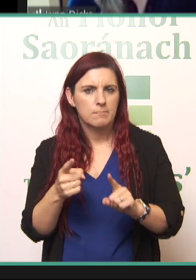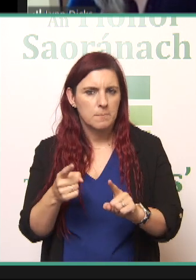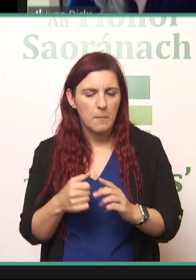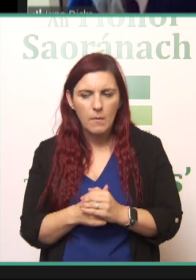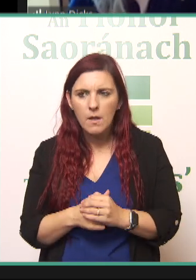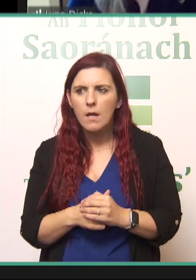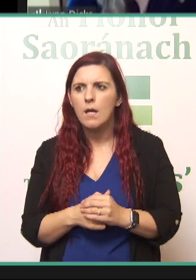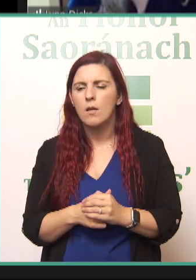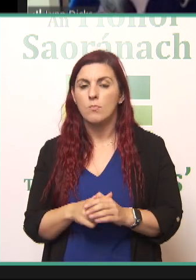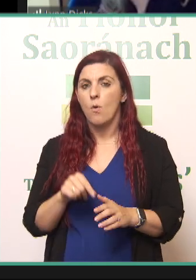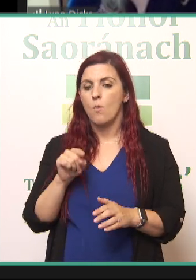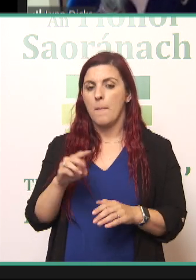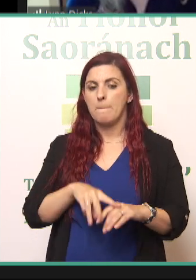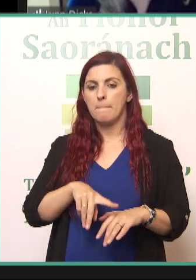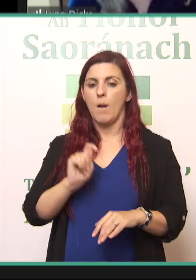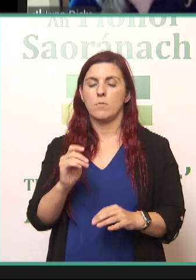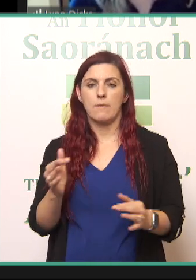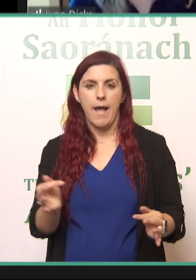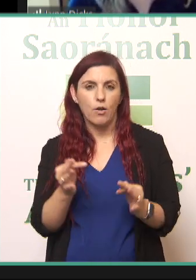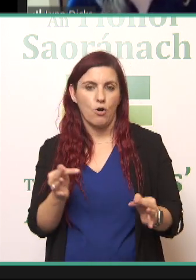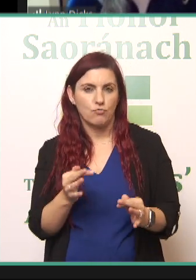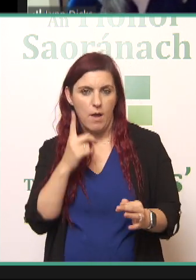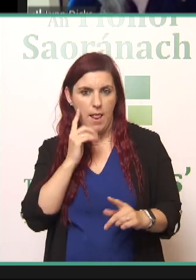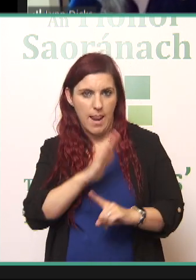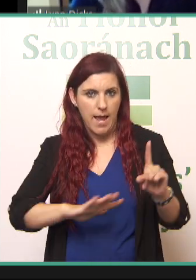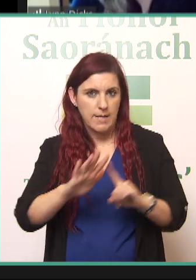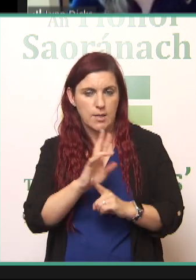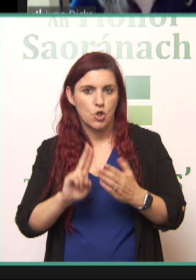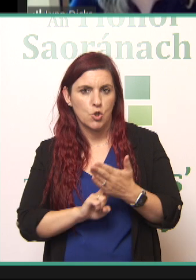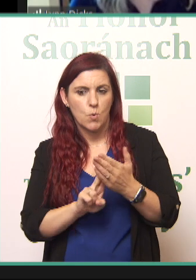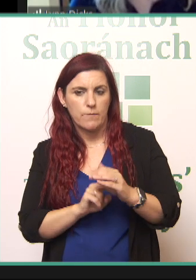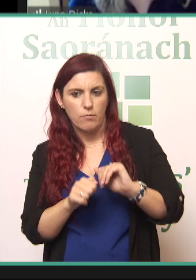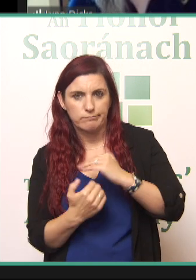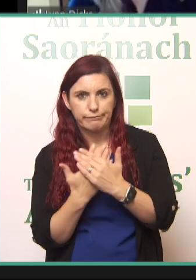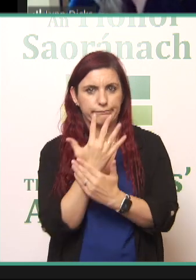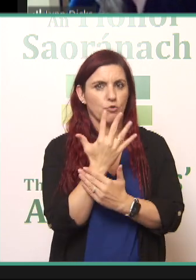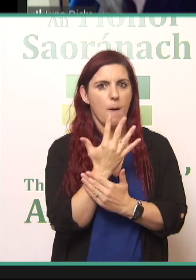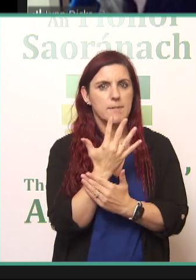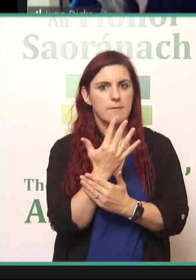most of the agricultural land 77 is given over to the livestock industry and then if you look